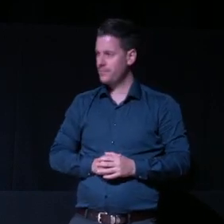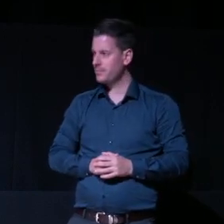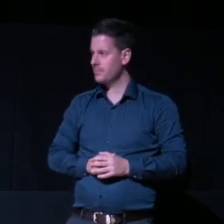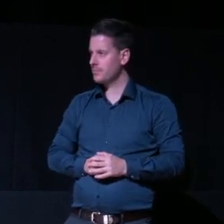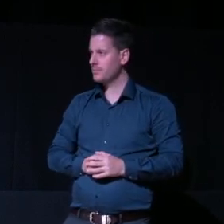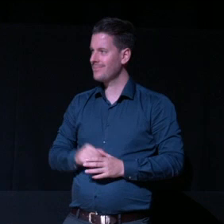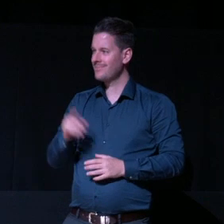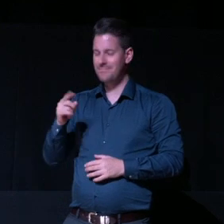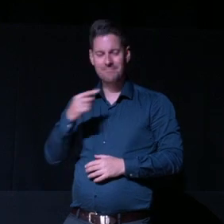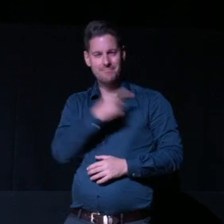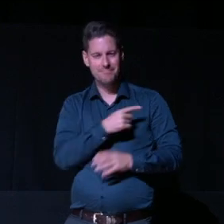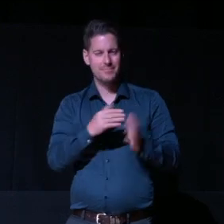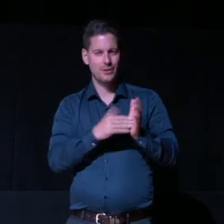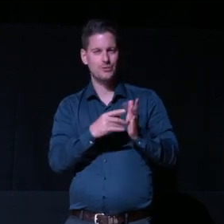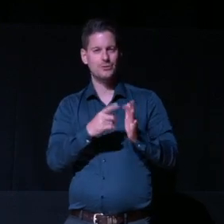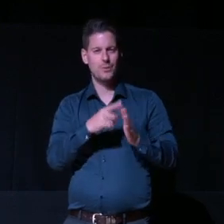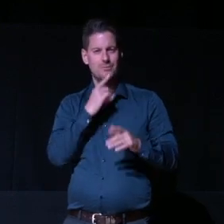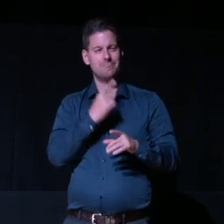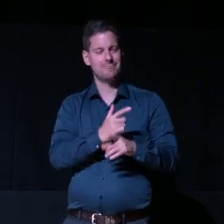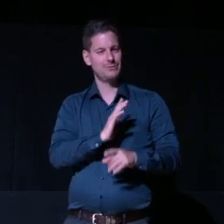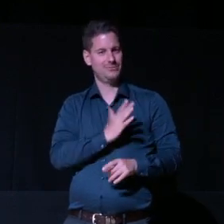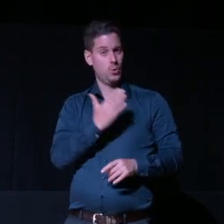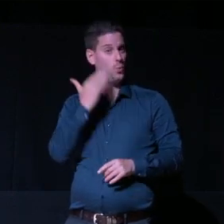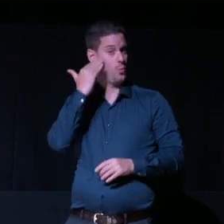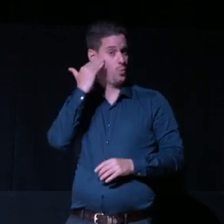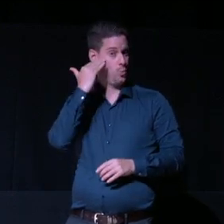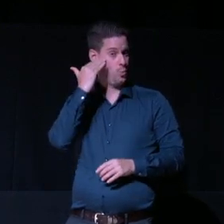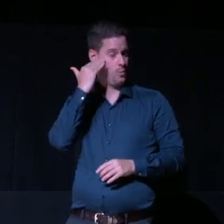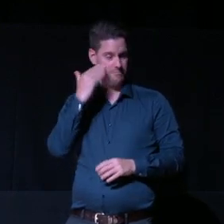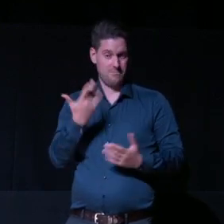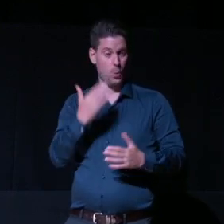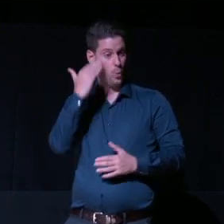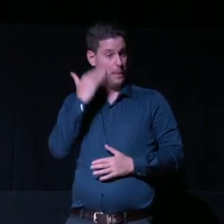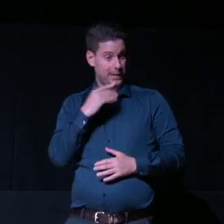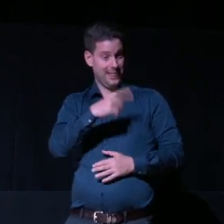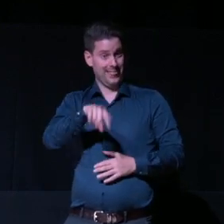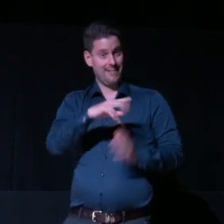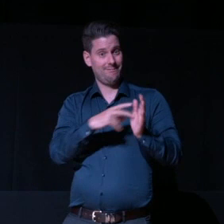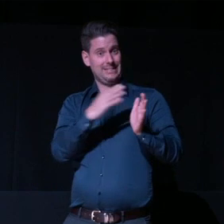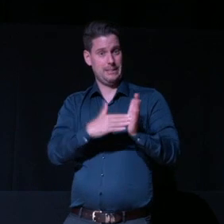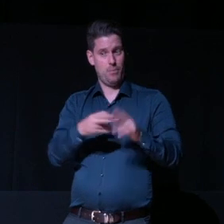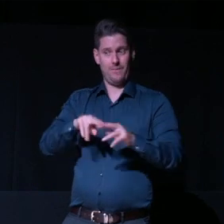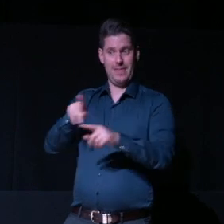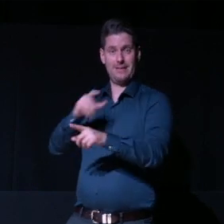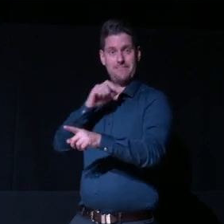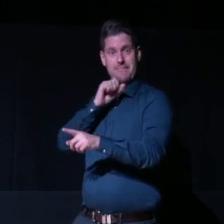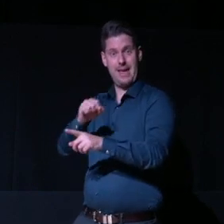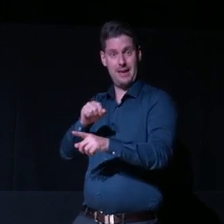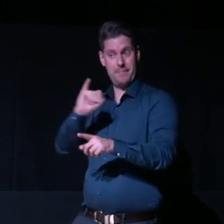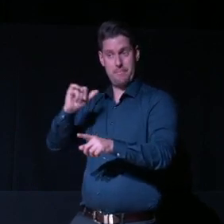interesting point about the fact that the women that were the victim of that they were cancelled. And I think that's really interesting.